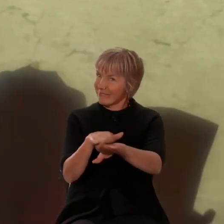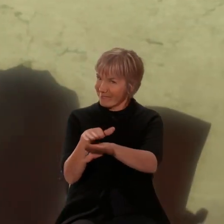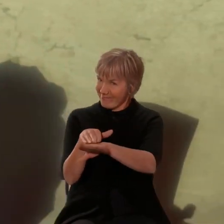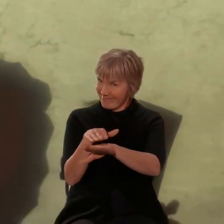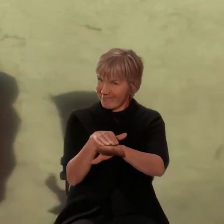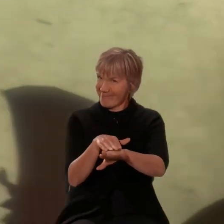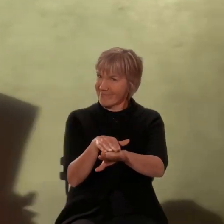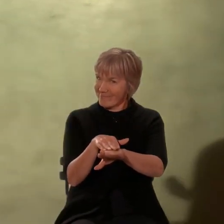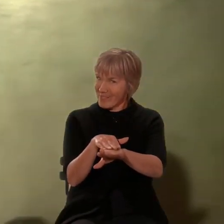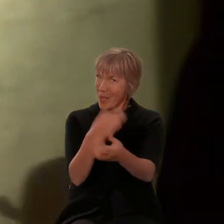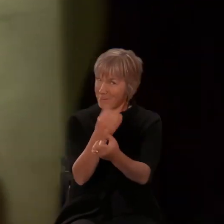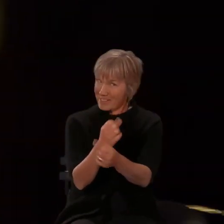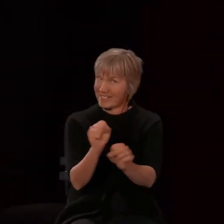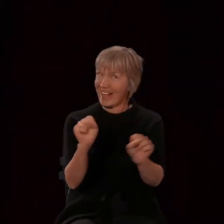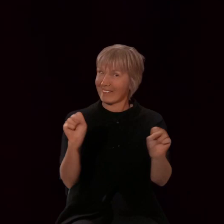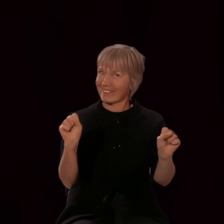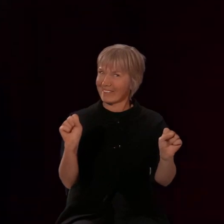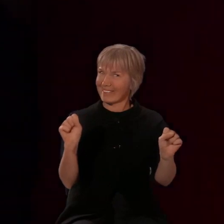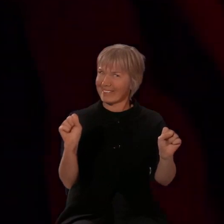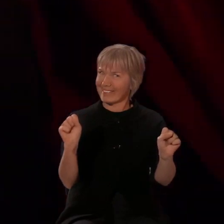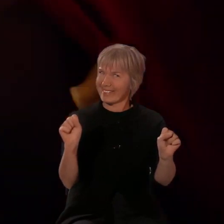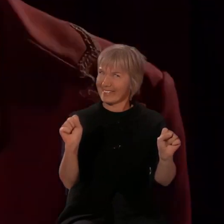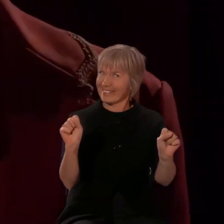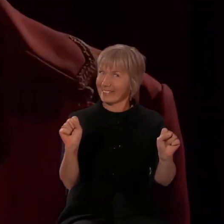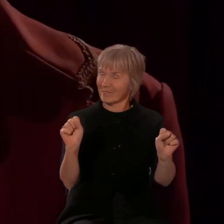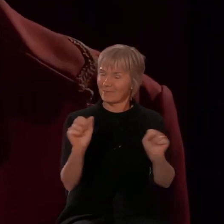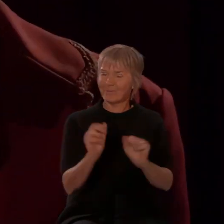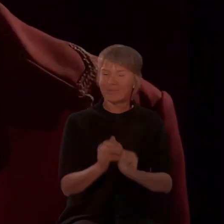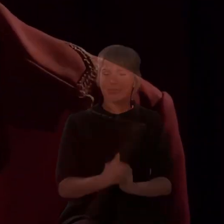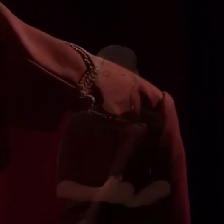Have a good ride home, ladies and gentlemen. (footsteps receding)